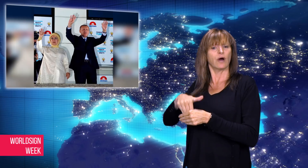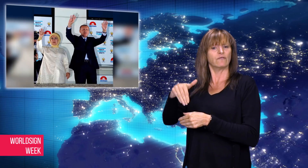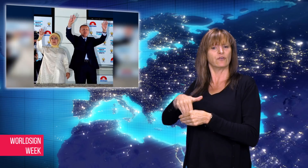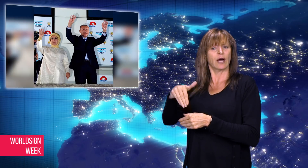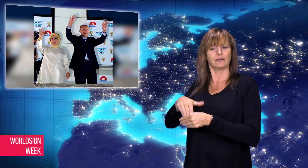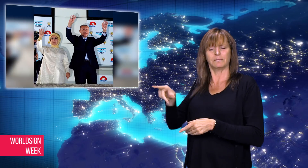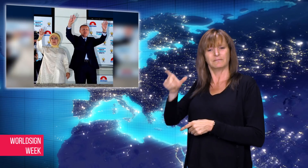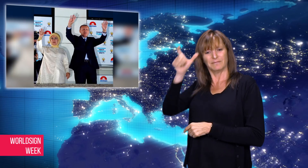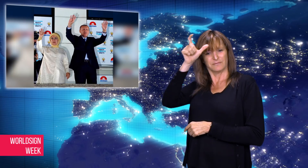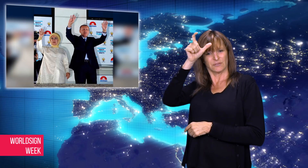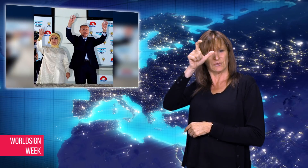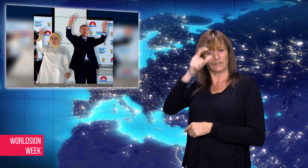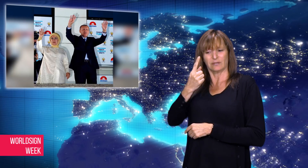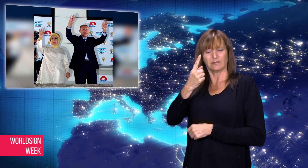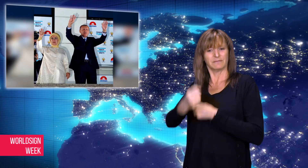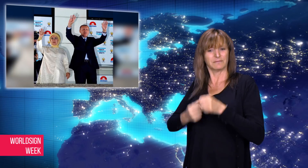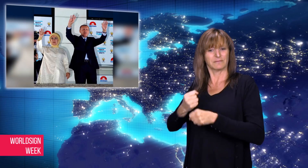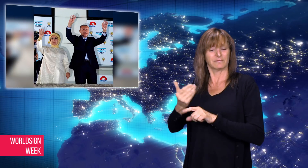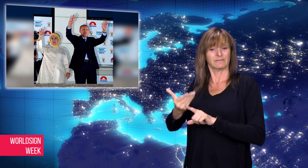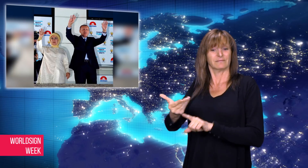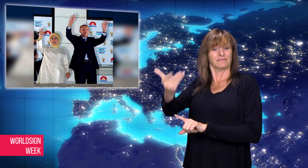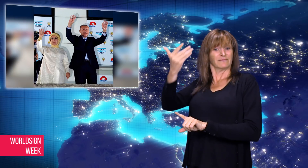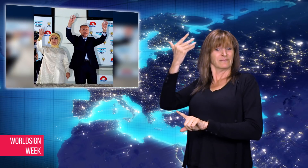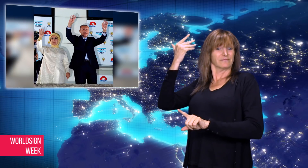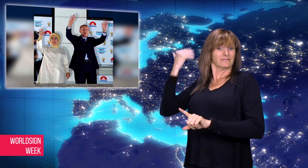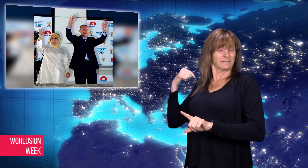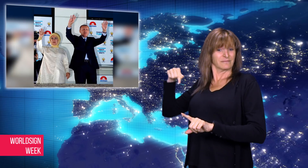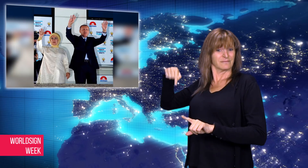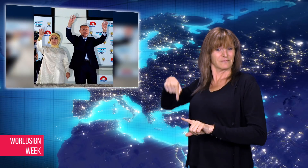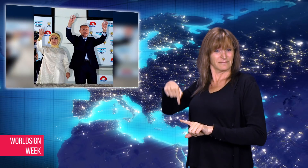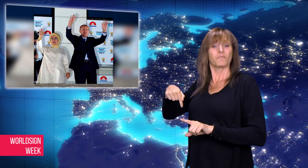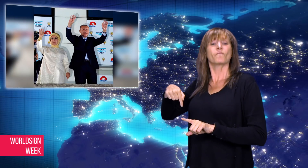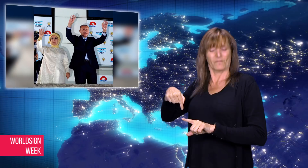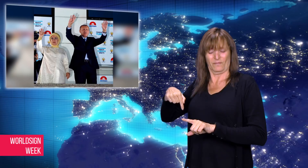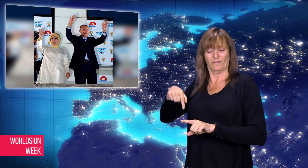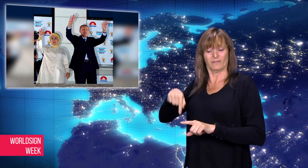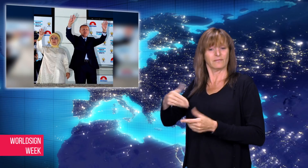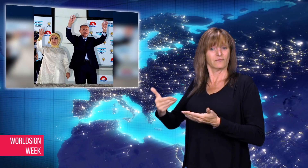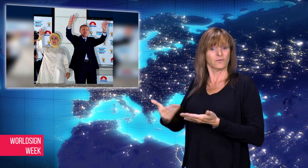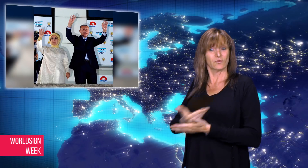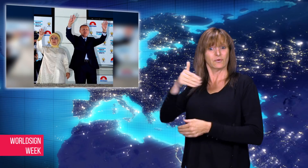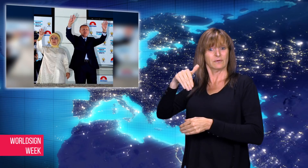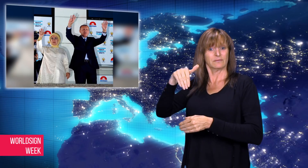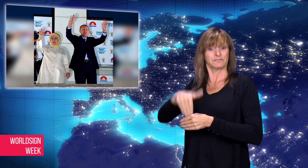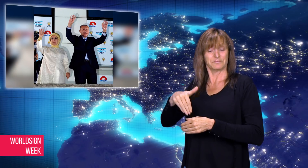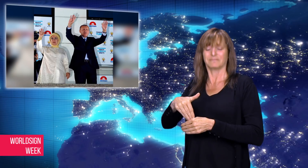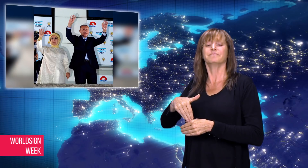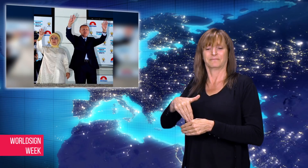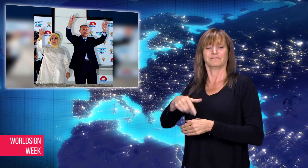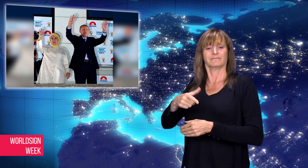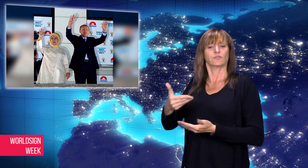decision making in appointing ministers and officials, issuing